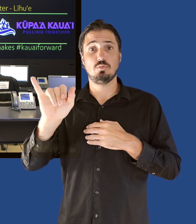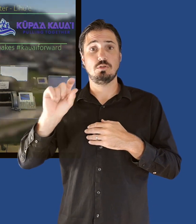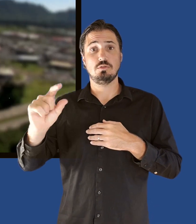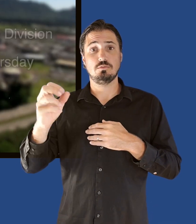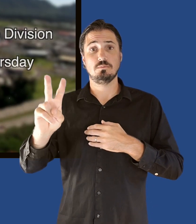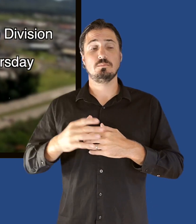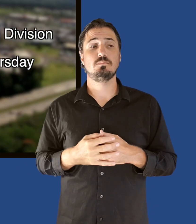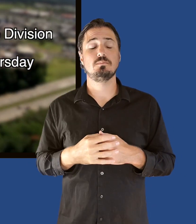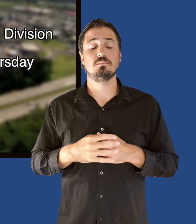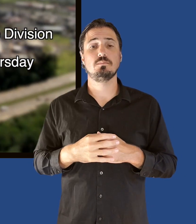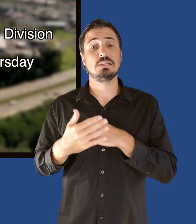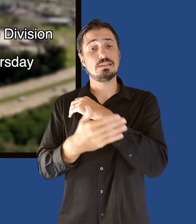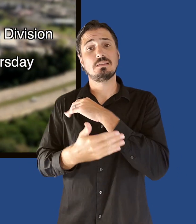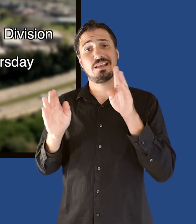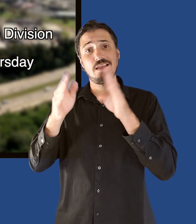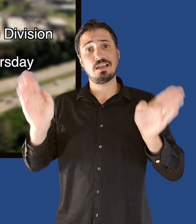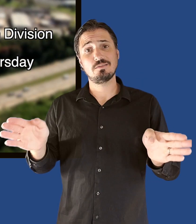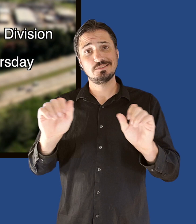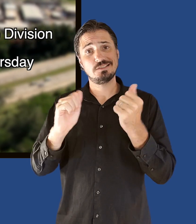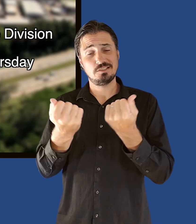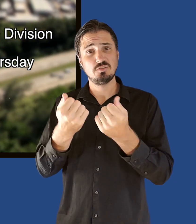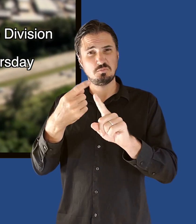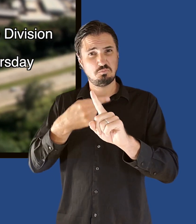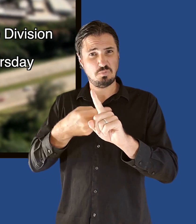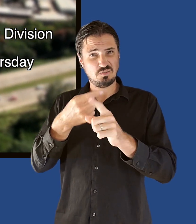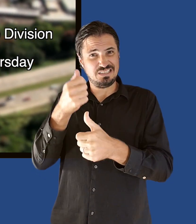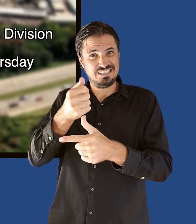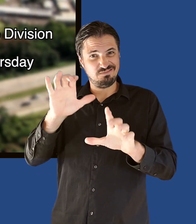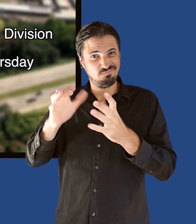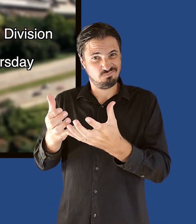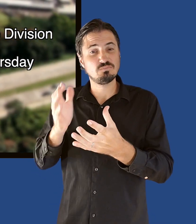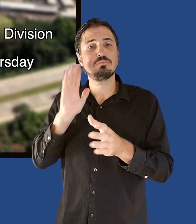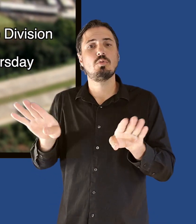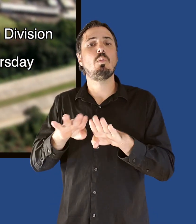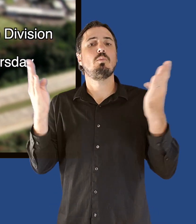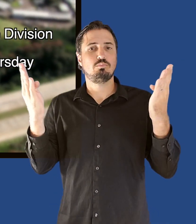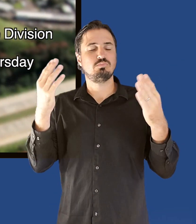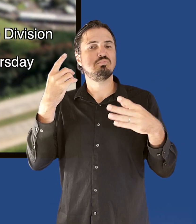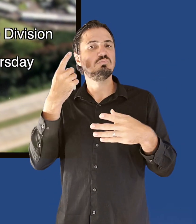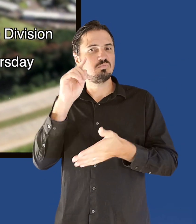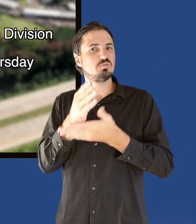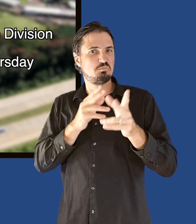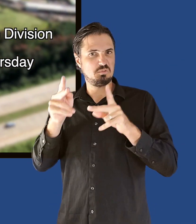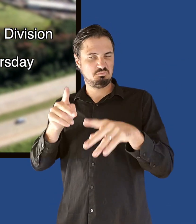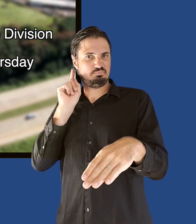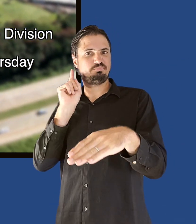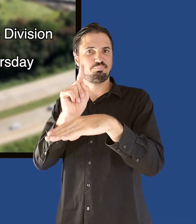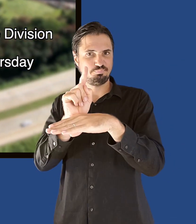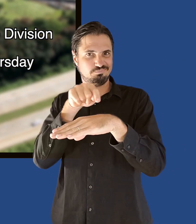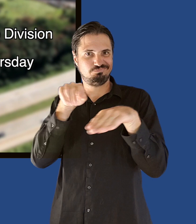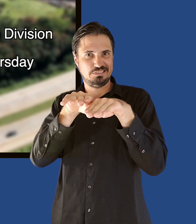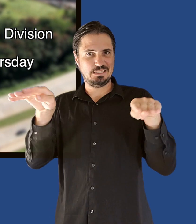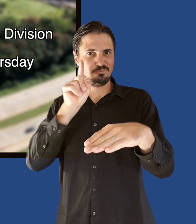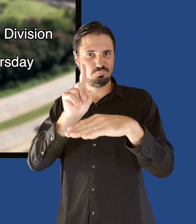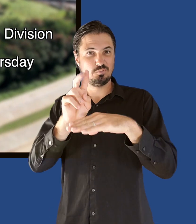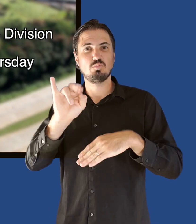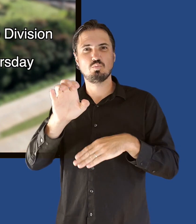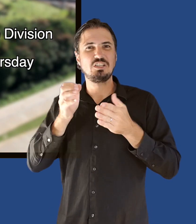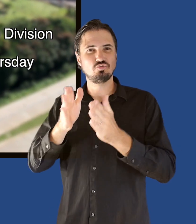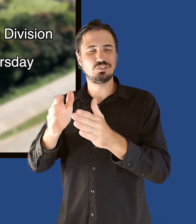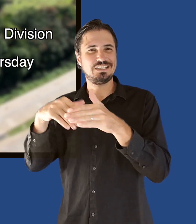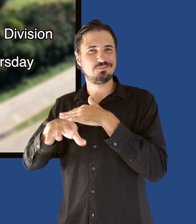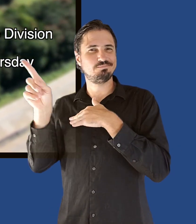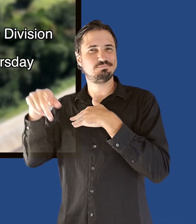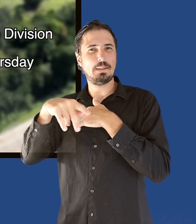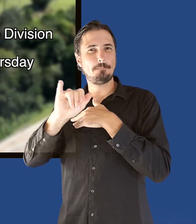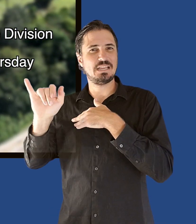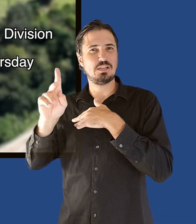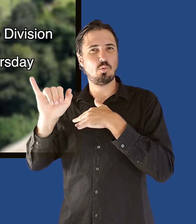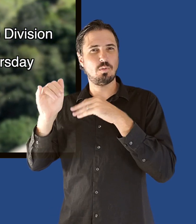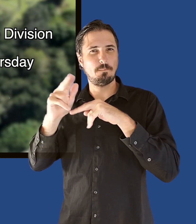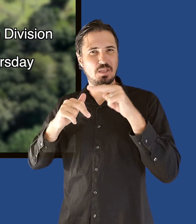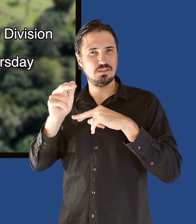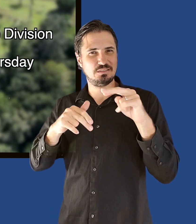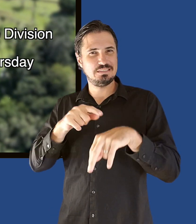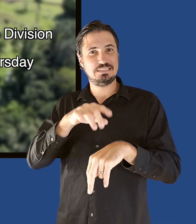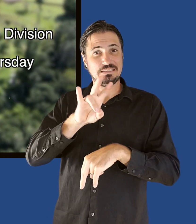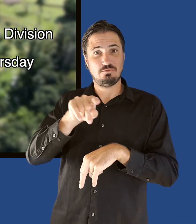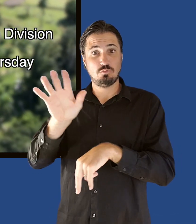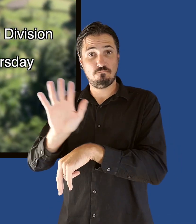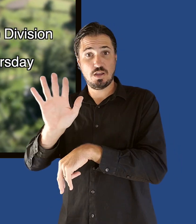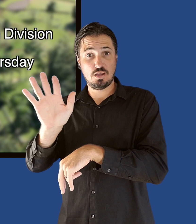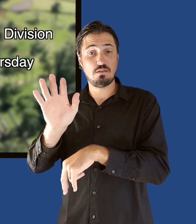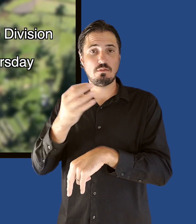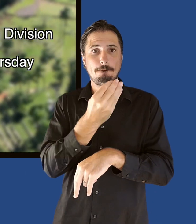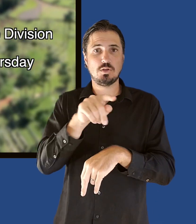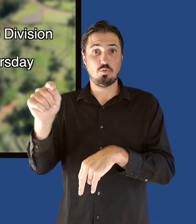The county Housing Agency’s Rental Assistance Division will reopen for limited walk-in service at the Rice Street entrance of the Pi`ikoi Building, from 7 a.m. to 5 p.m. Monday through Thursday.